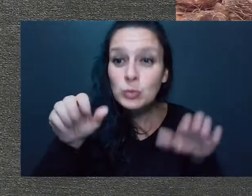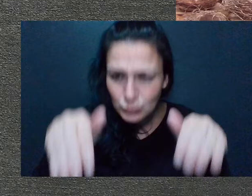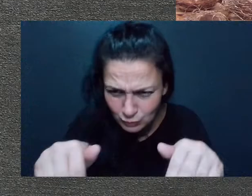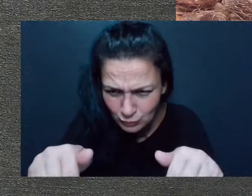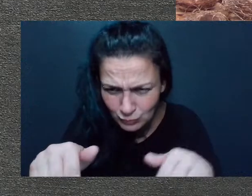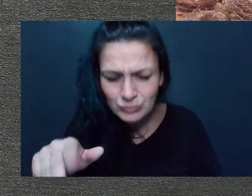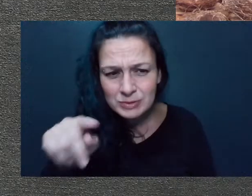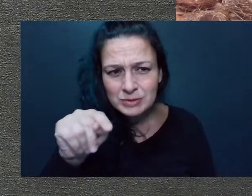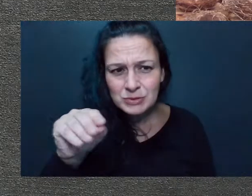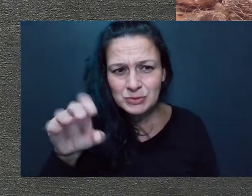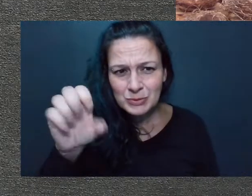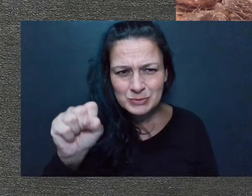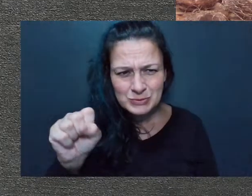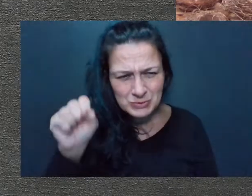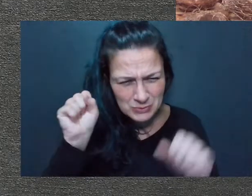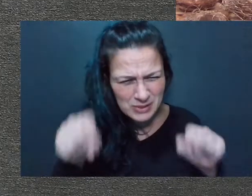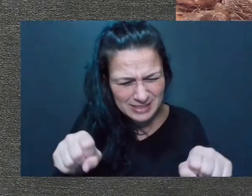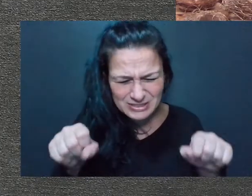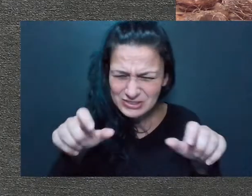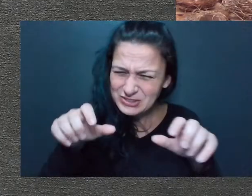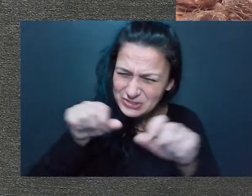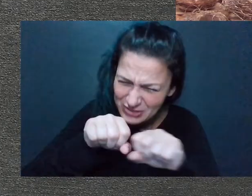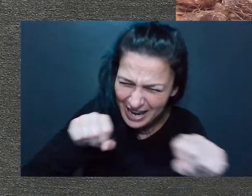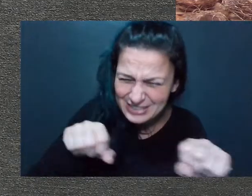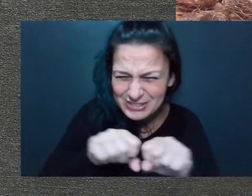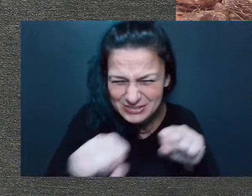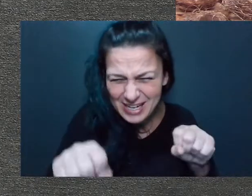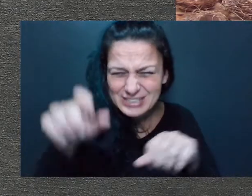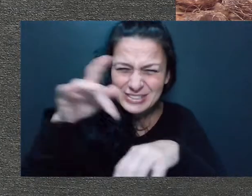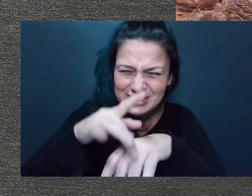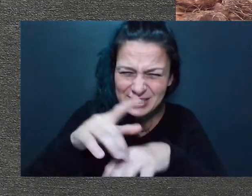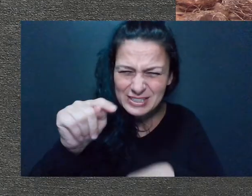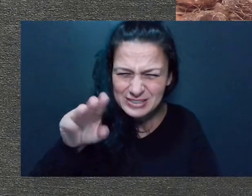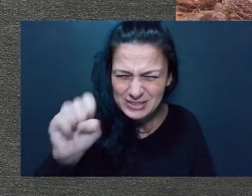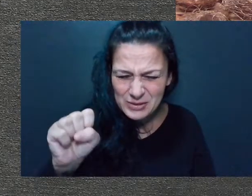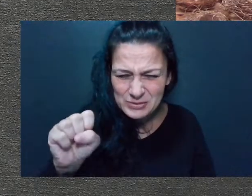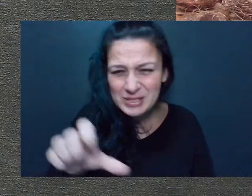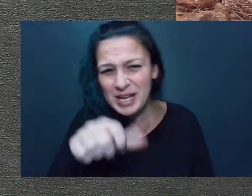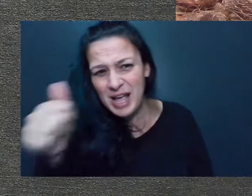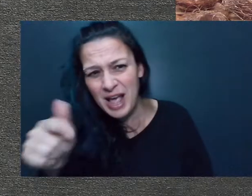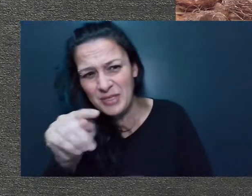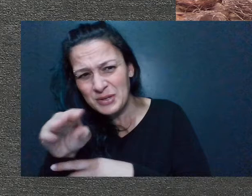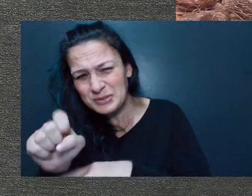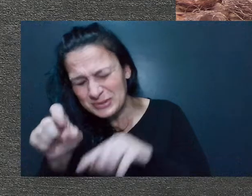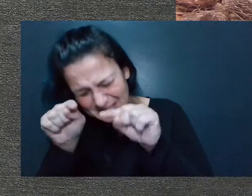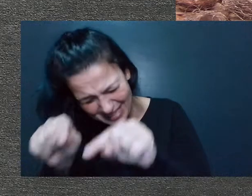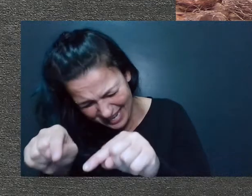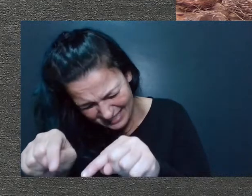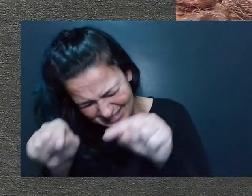Can you touch your toes? Come on, you can do it. Ooh, stretch, touch your toes. [gasps] Touch your other toes. Come on, Twiggle.